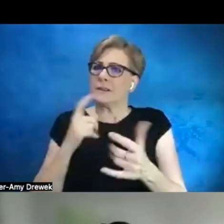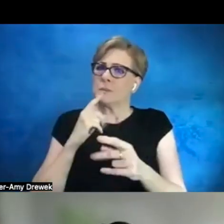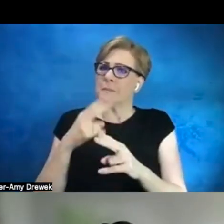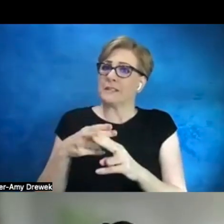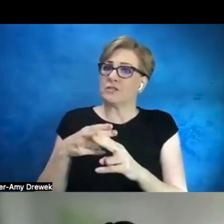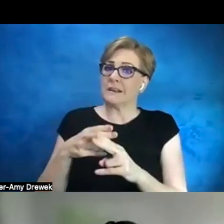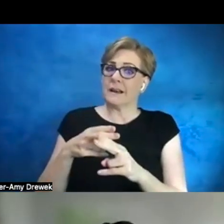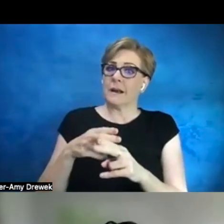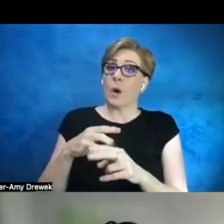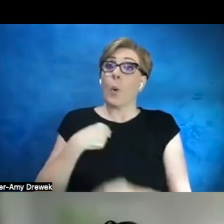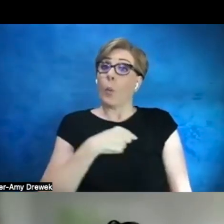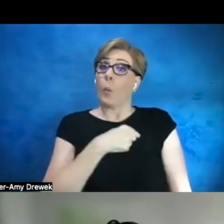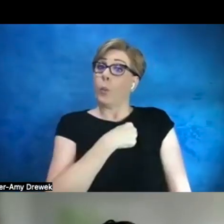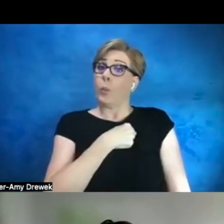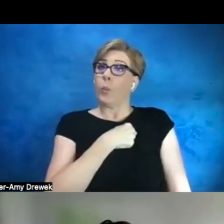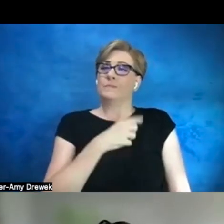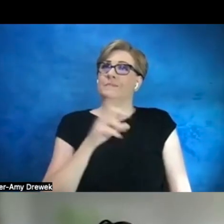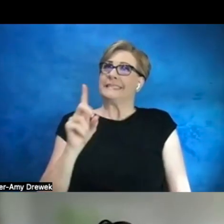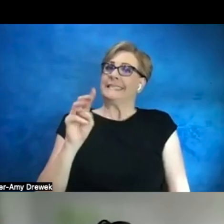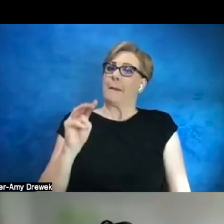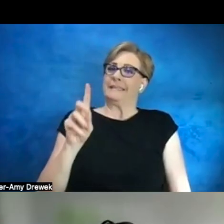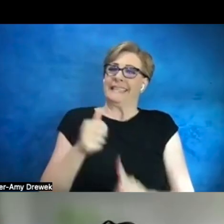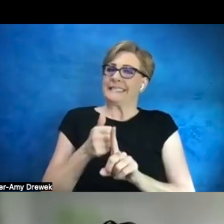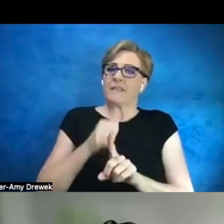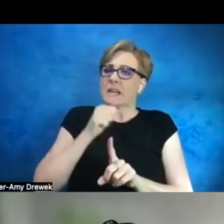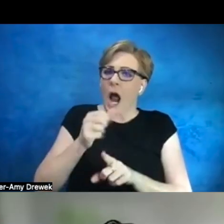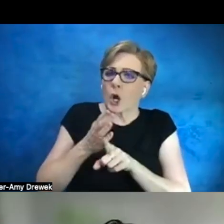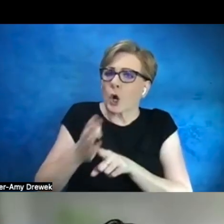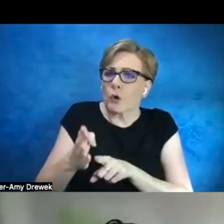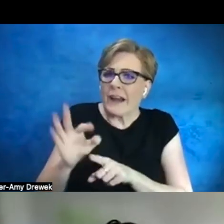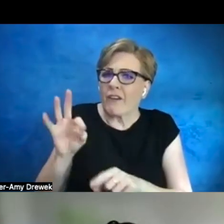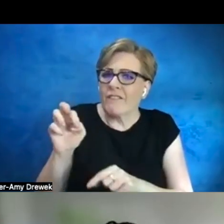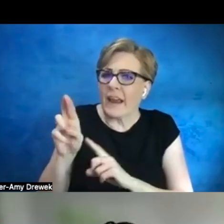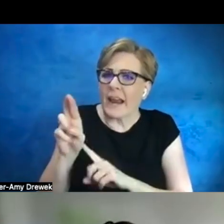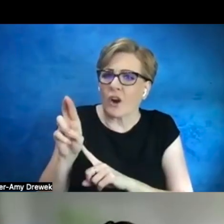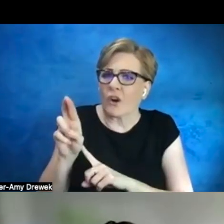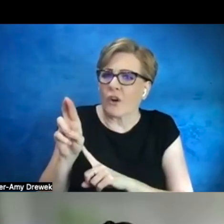we're not a career fair. DMD is not designed to necessarily support every single attendee